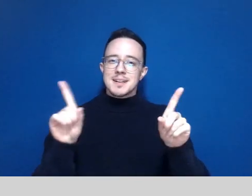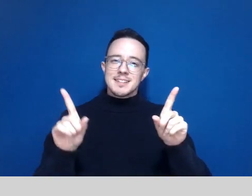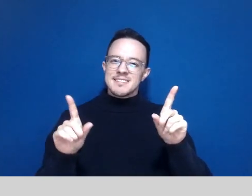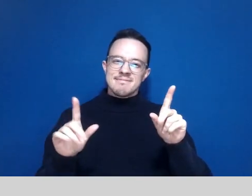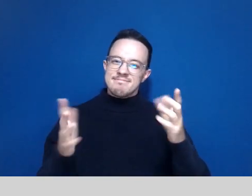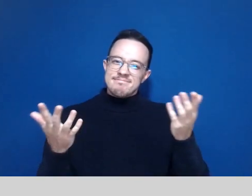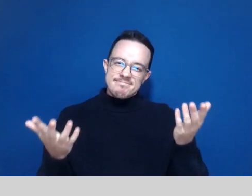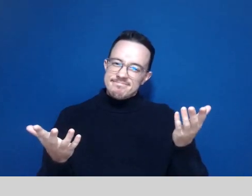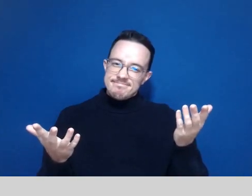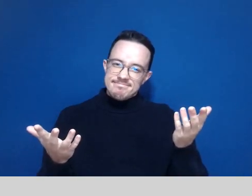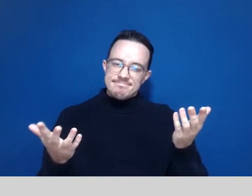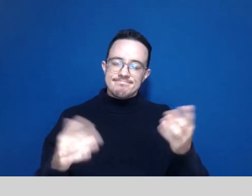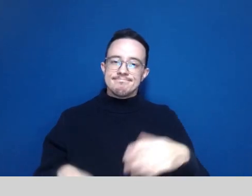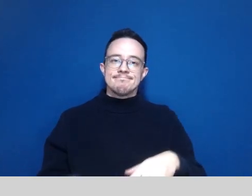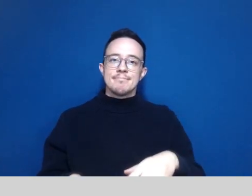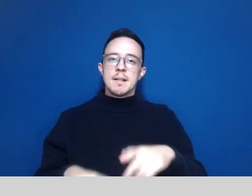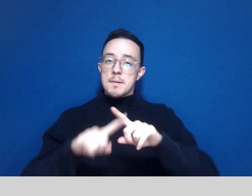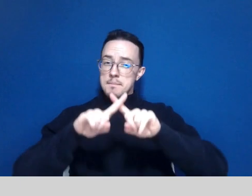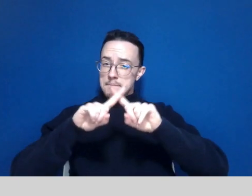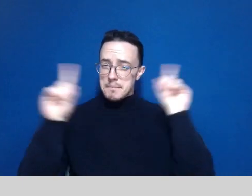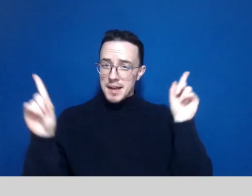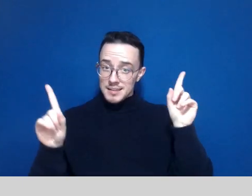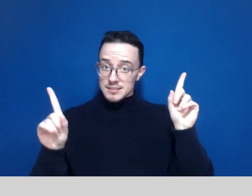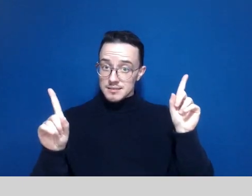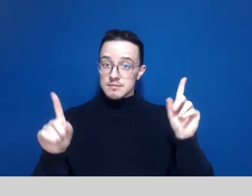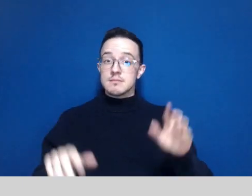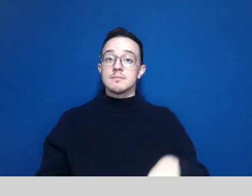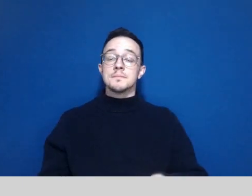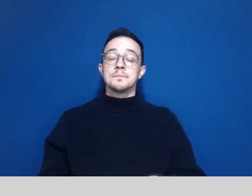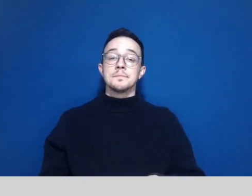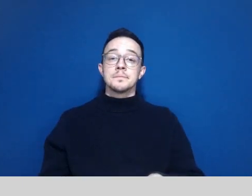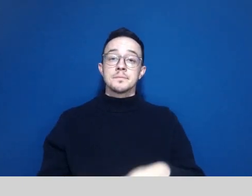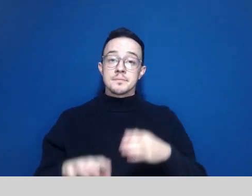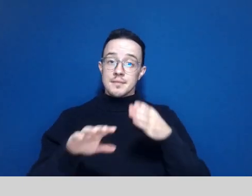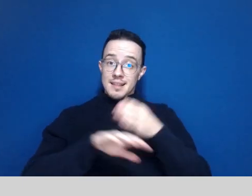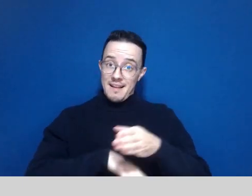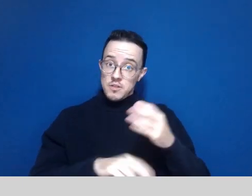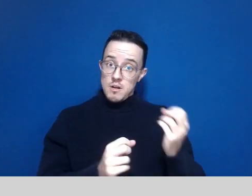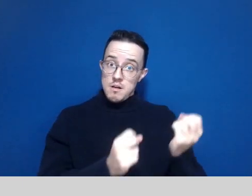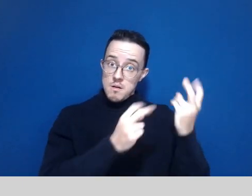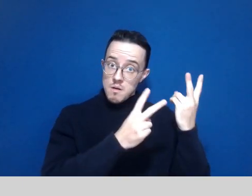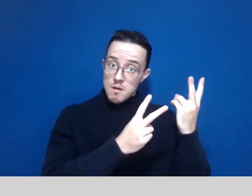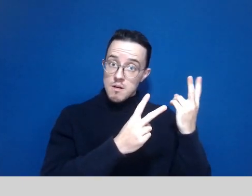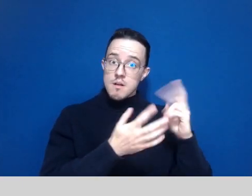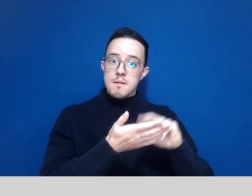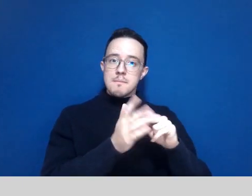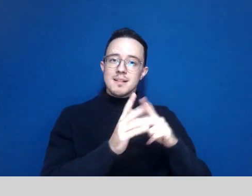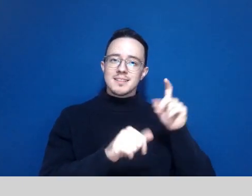And even for all of these, it's not a big deal. But after we upload it,